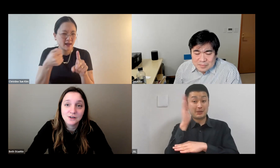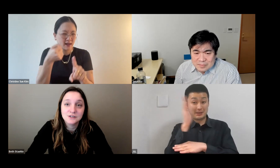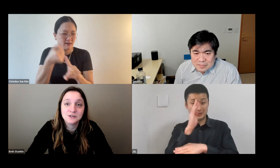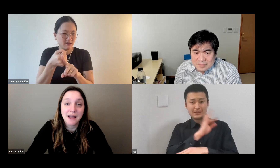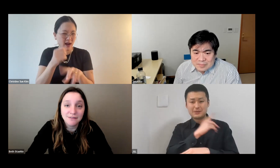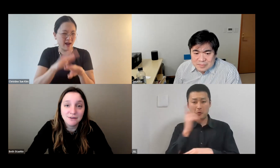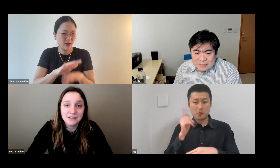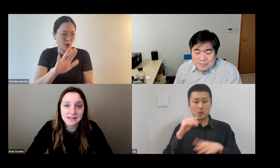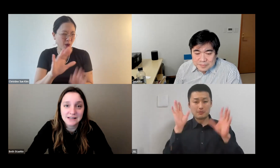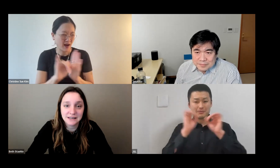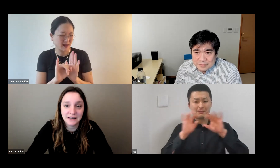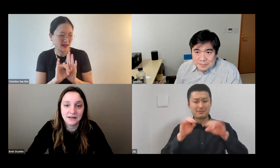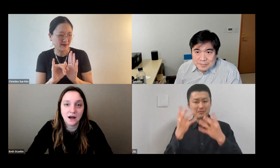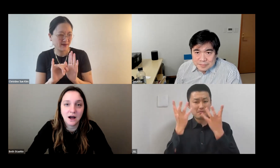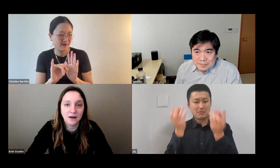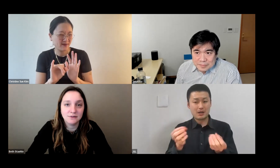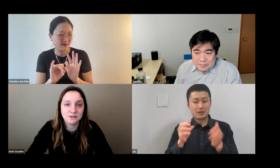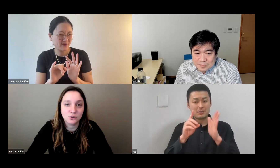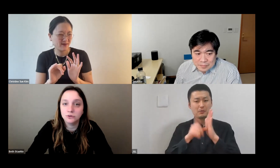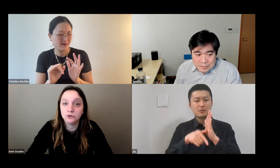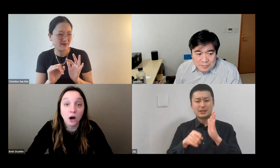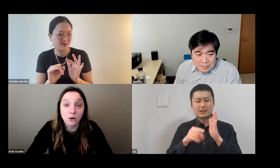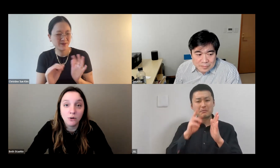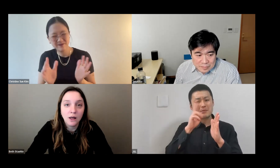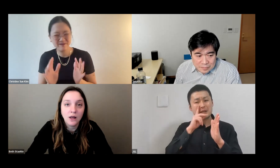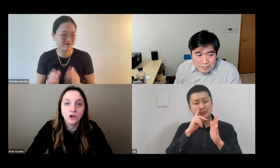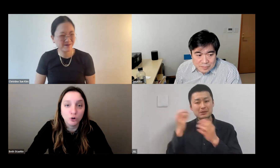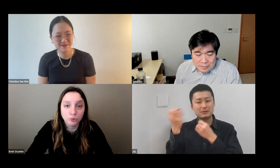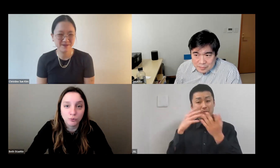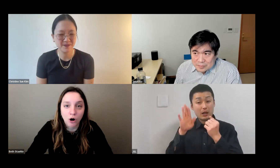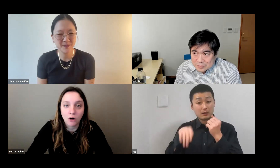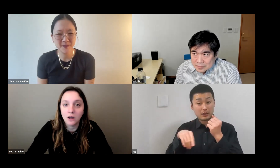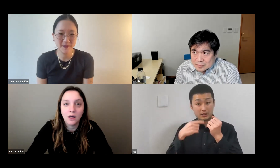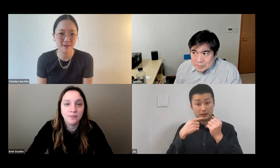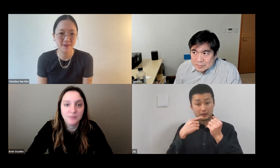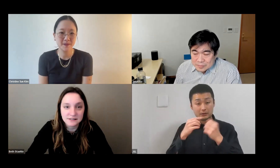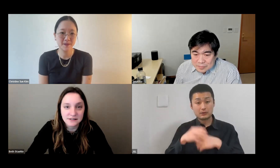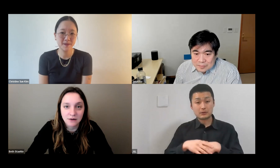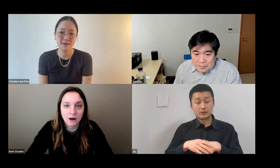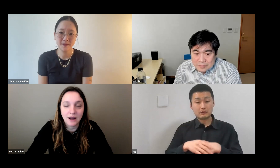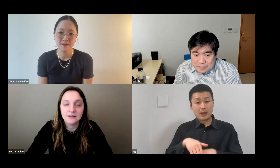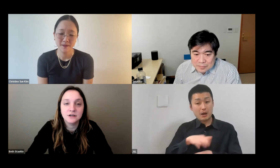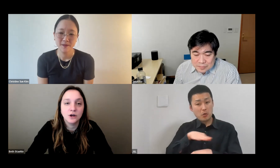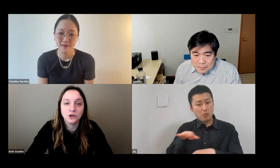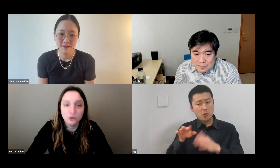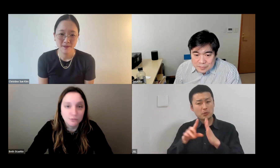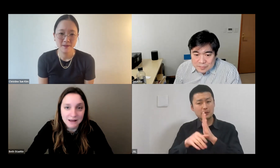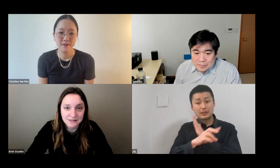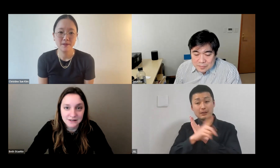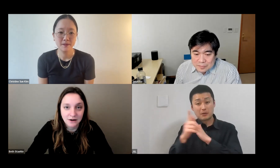So every day as a kid I was told, “No, you're wrong.” “That's not right. You messed up.”